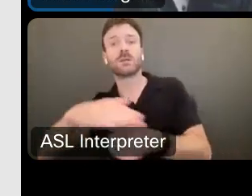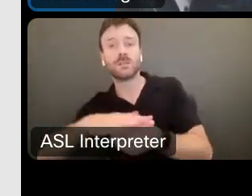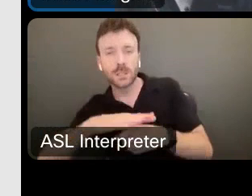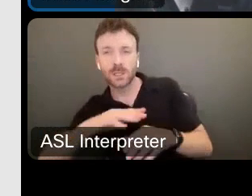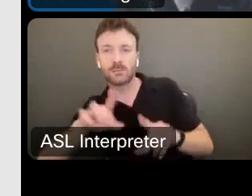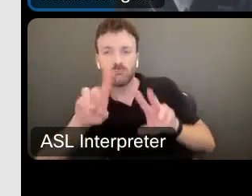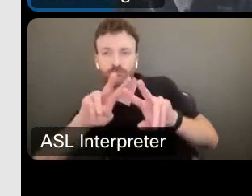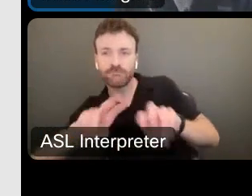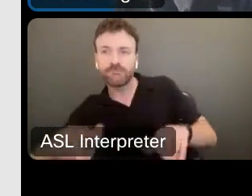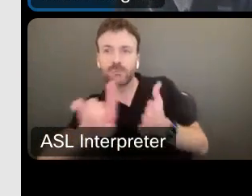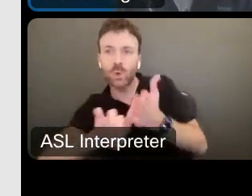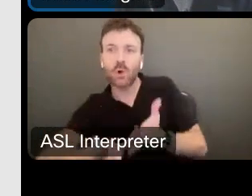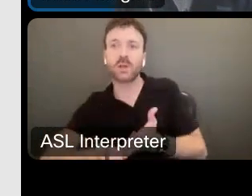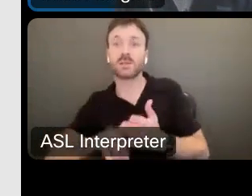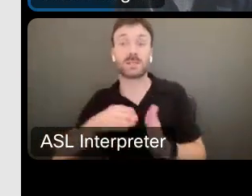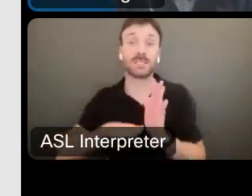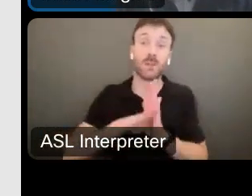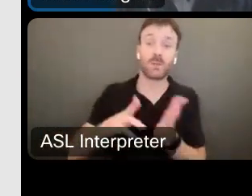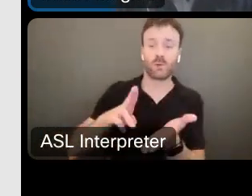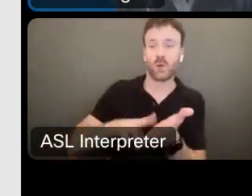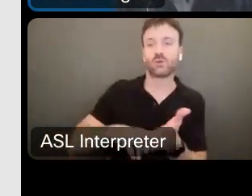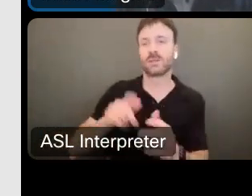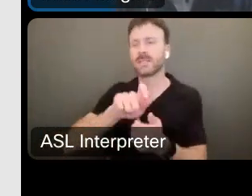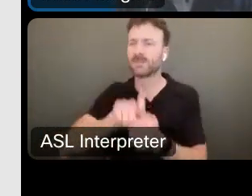of contracts and specifications.